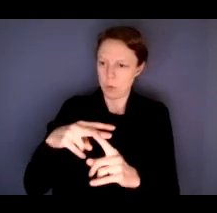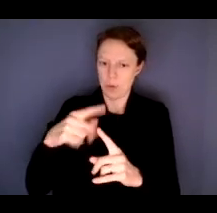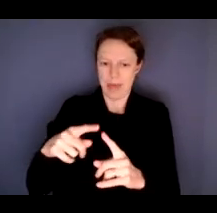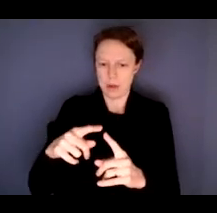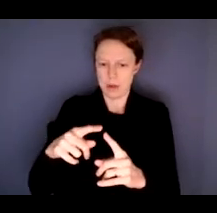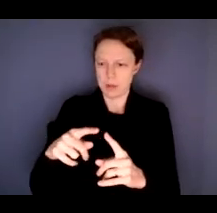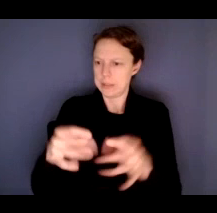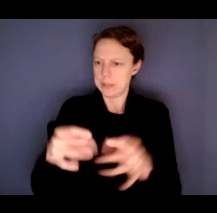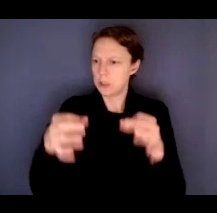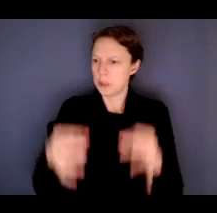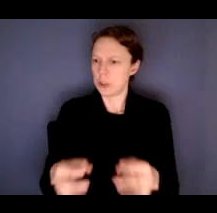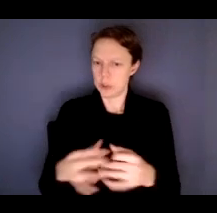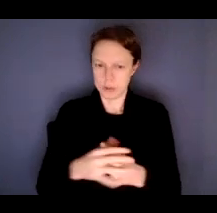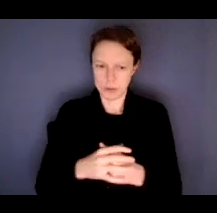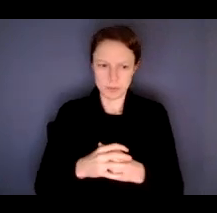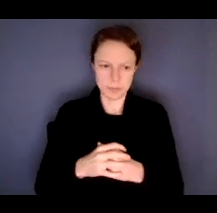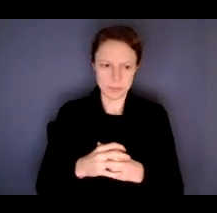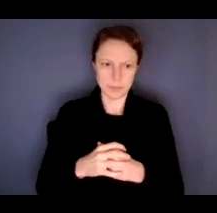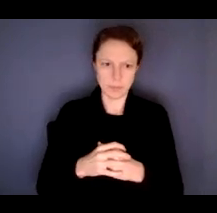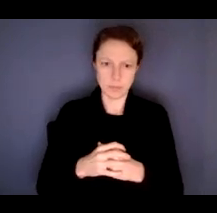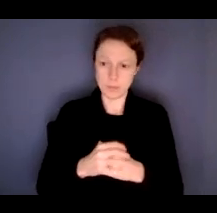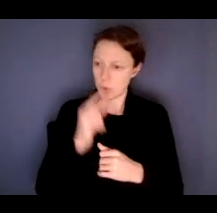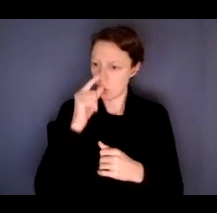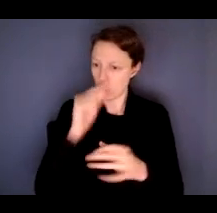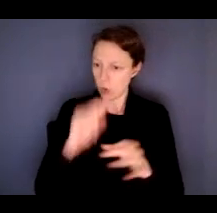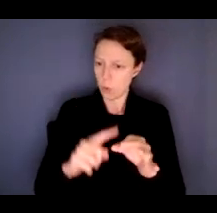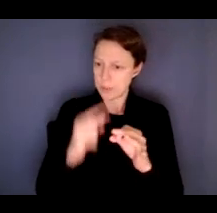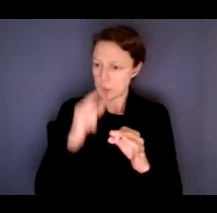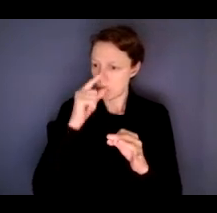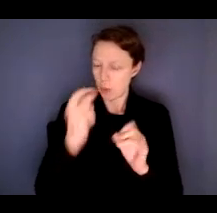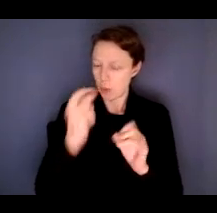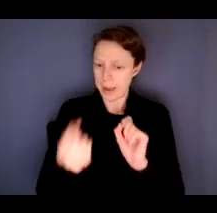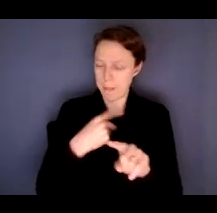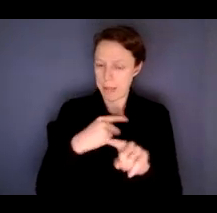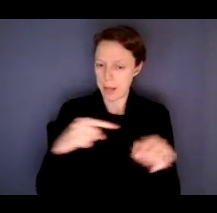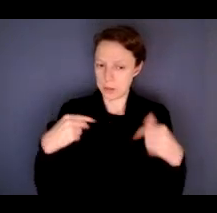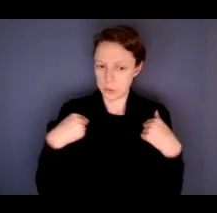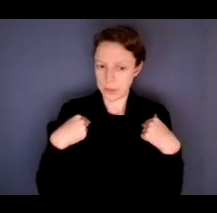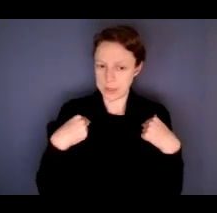That might be a question that could be emailed to us, do you think, Georgia? GEORGIA: I think so.